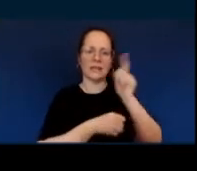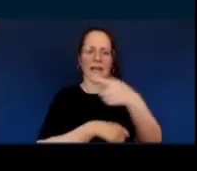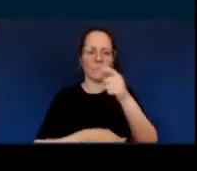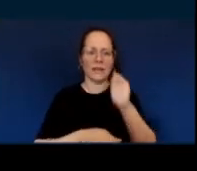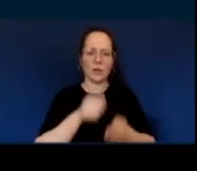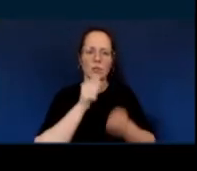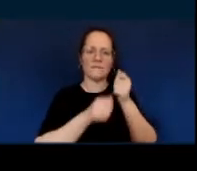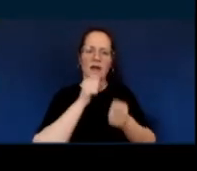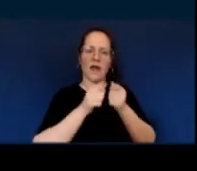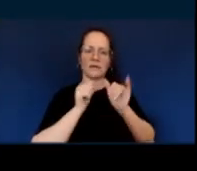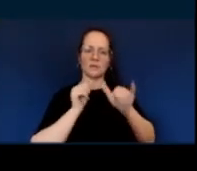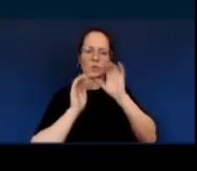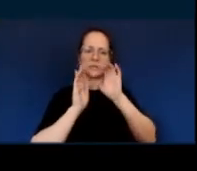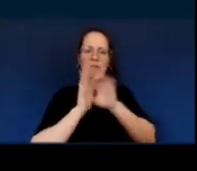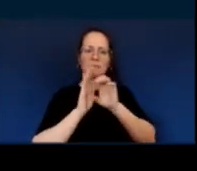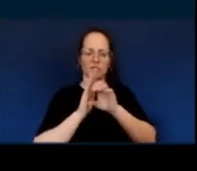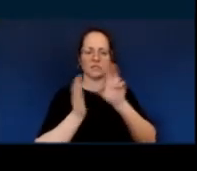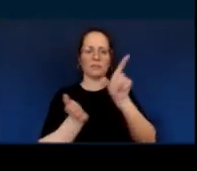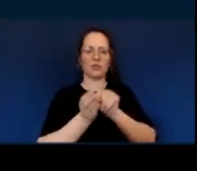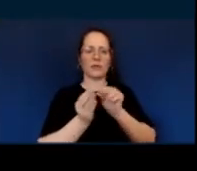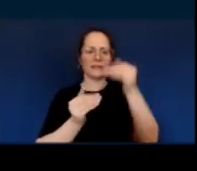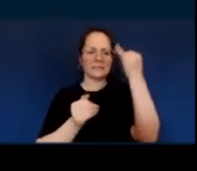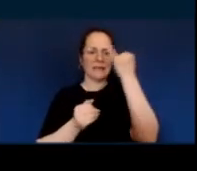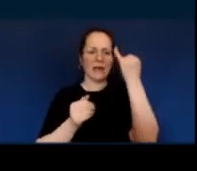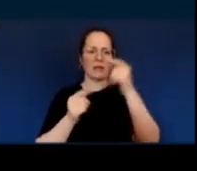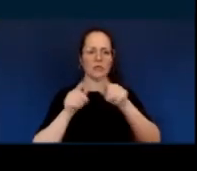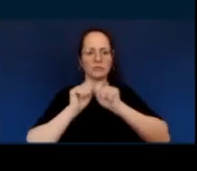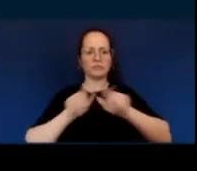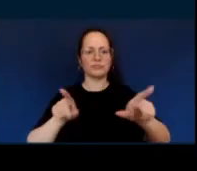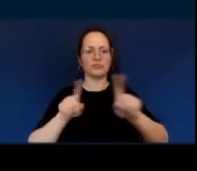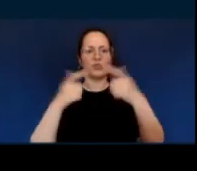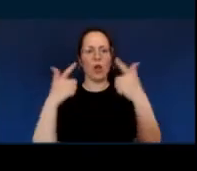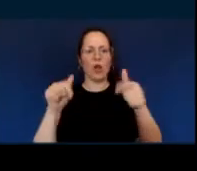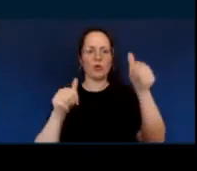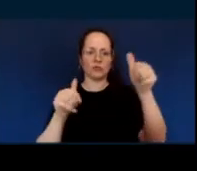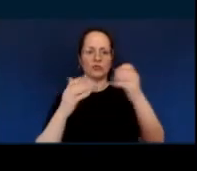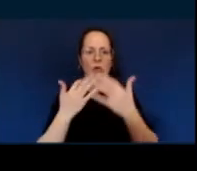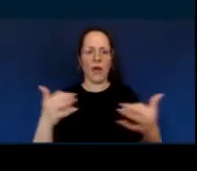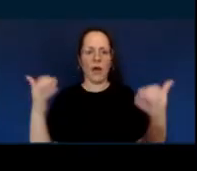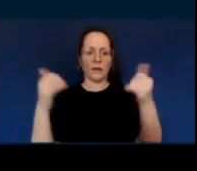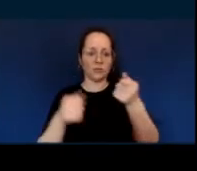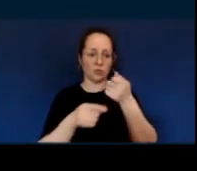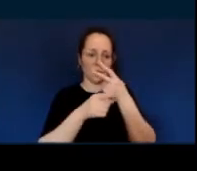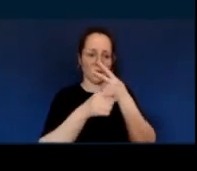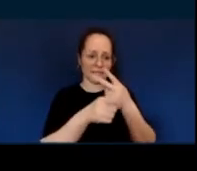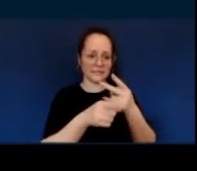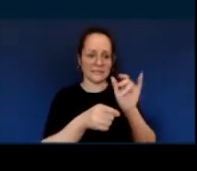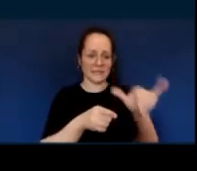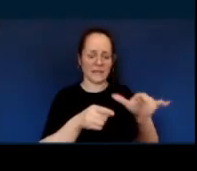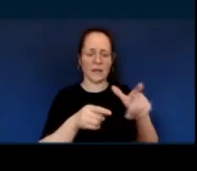REACH A BROADER AUDIENCE AT THE LEFT IS THE PRINTS AND YOU CAN SEE WHAT THE TRADITIONAL ANATOMICAL THEATURE WOULD HAVE